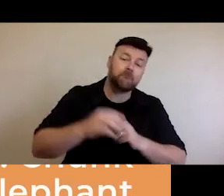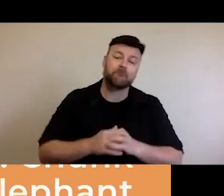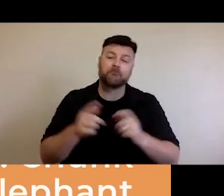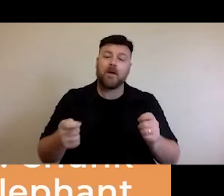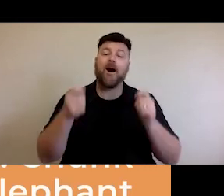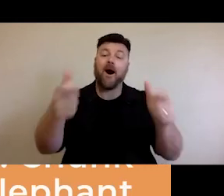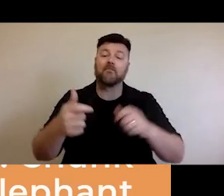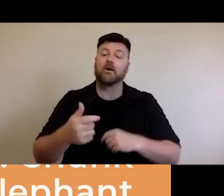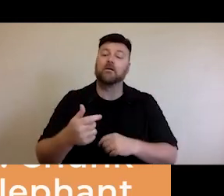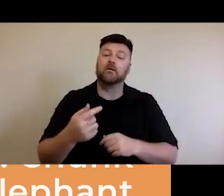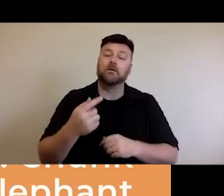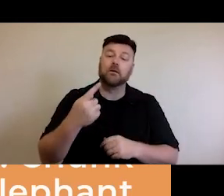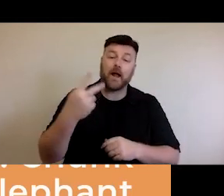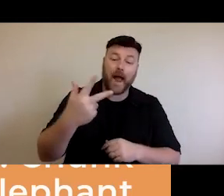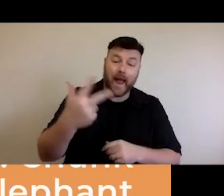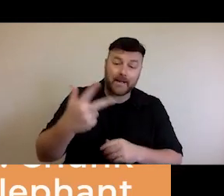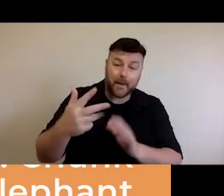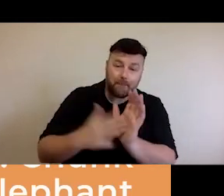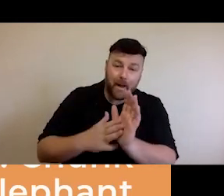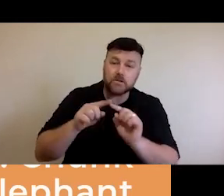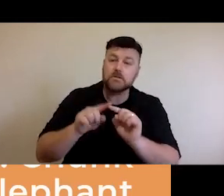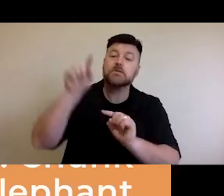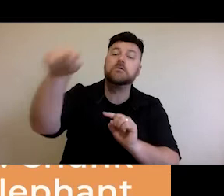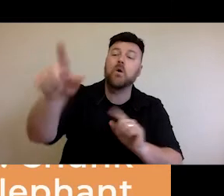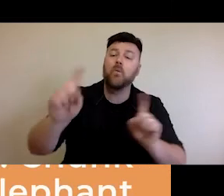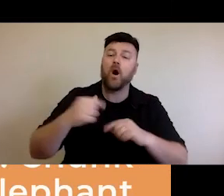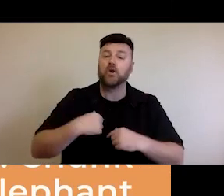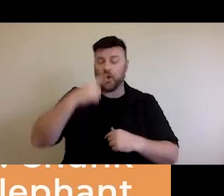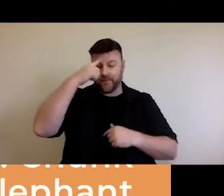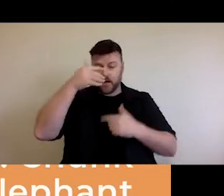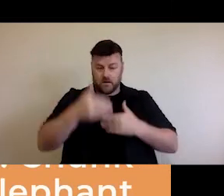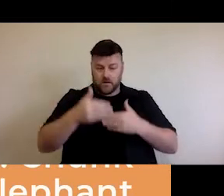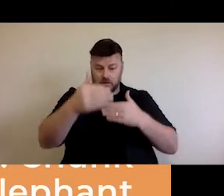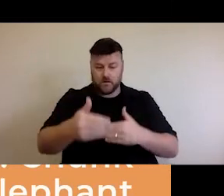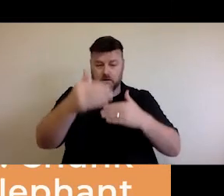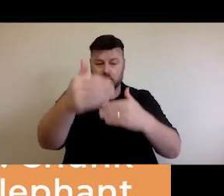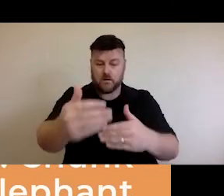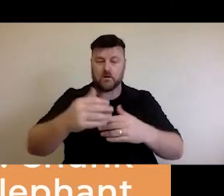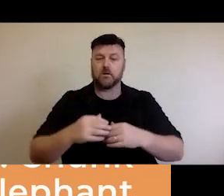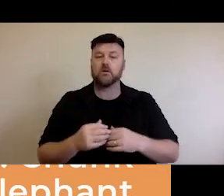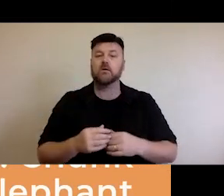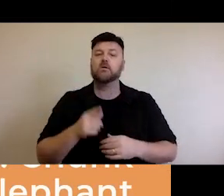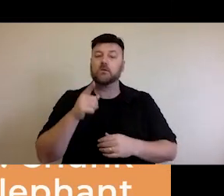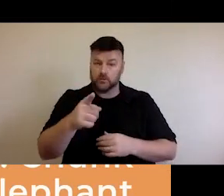what's happening 18 months plus? If you can start to get your thinking in those three time horizons, you will turn